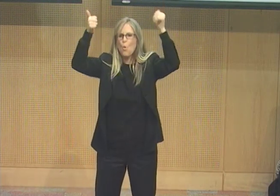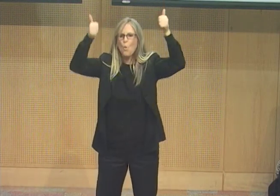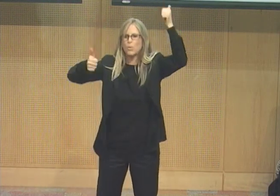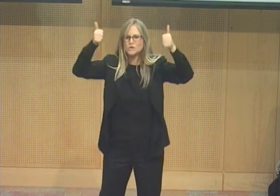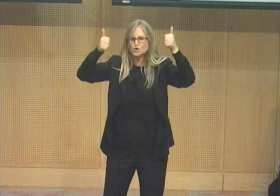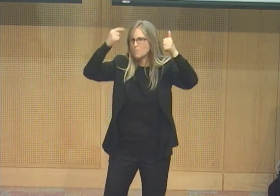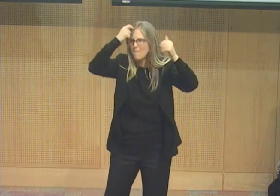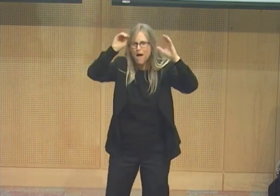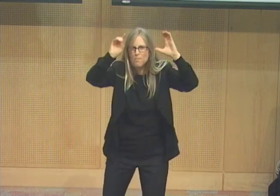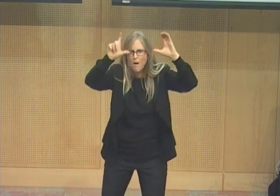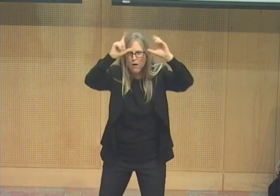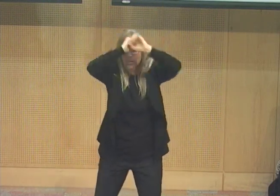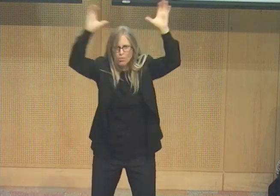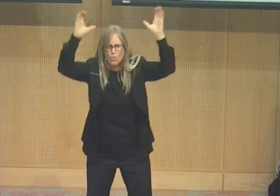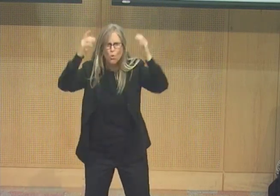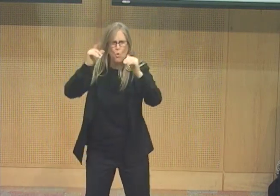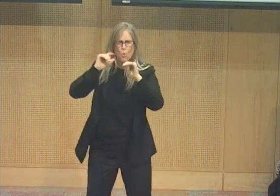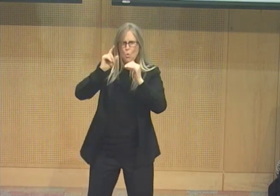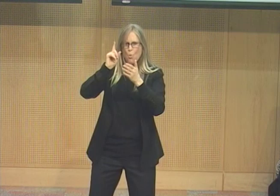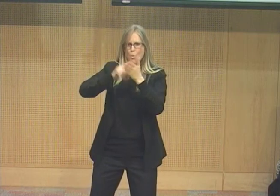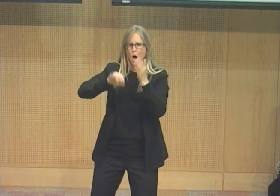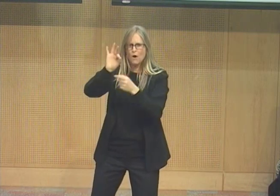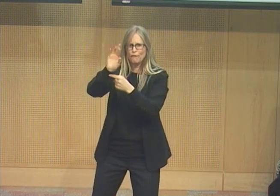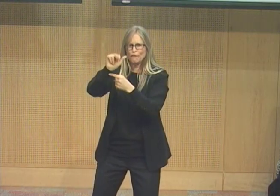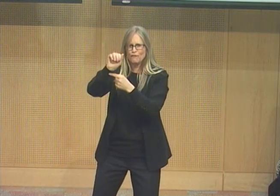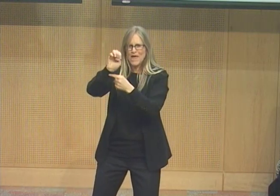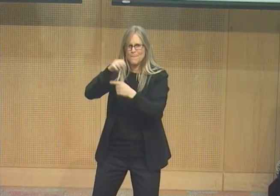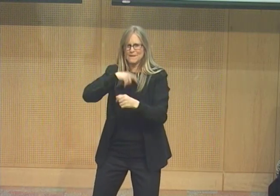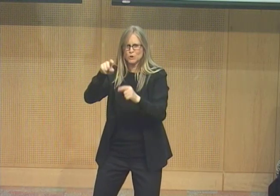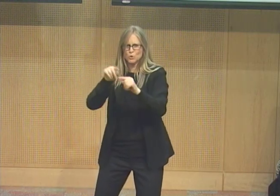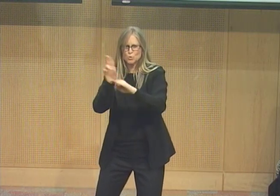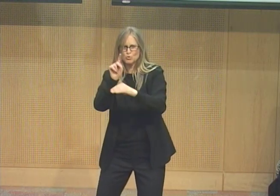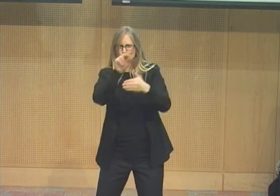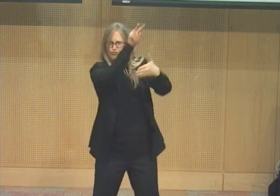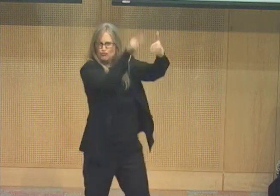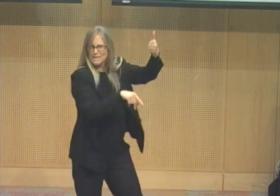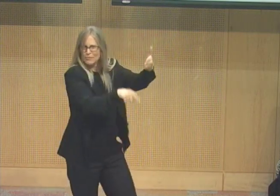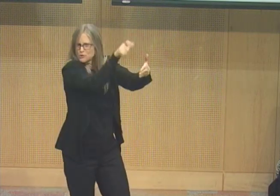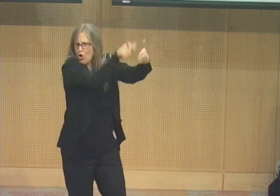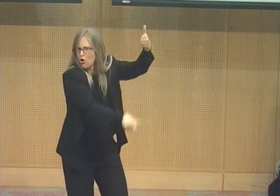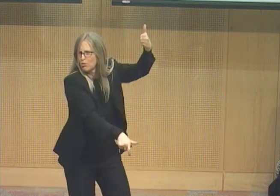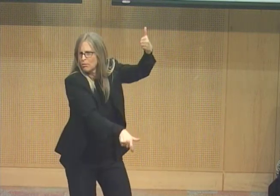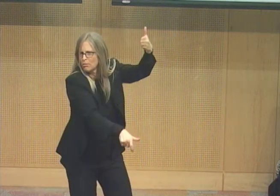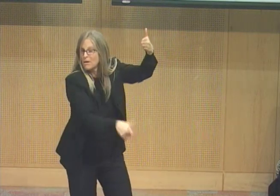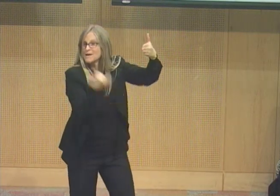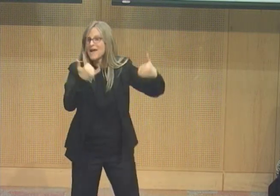People read the title, and they have a clue as to which mental model or frame will be employed